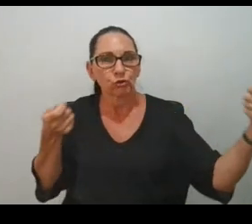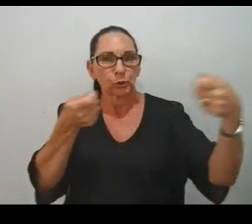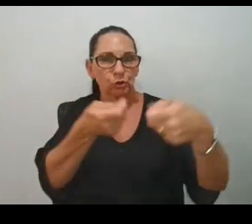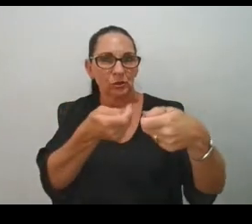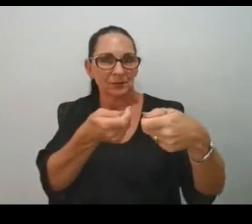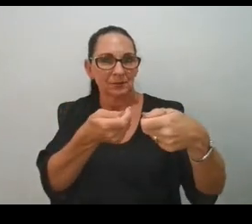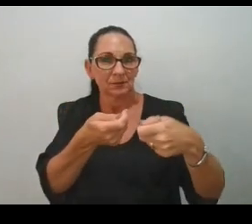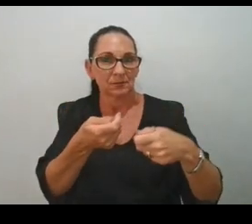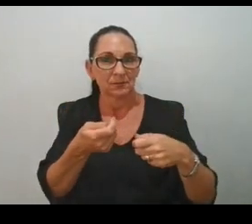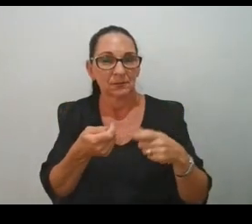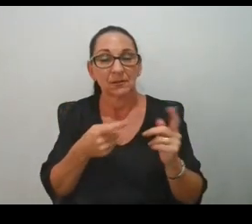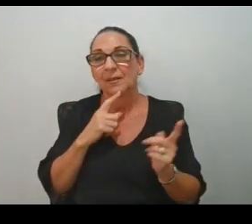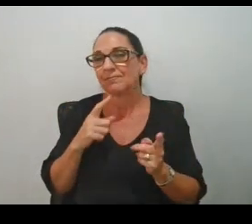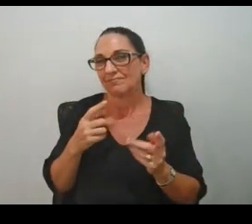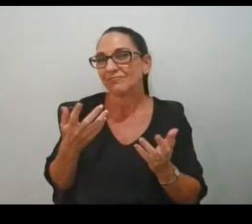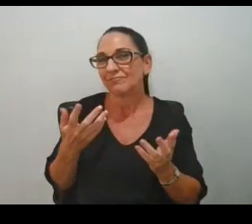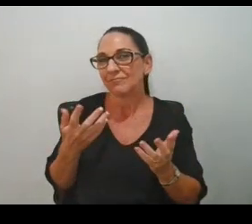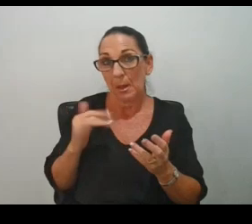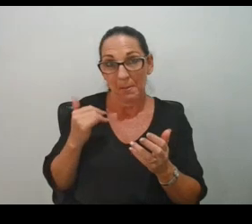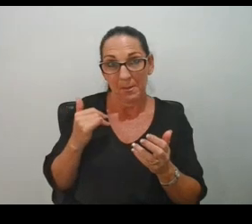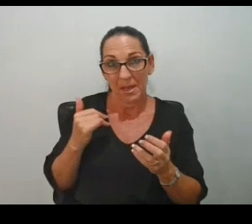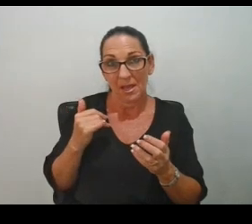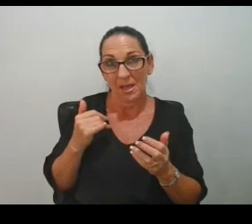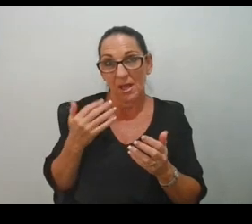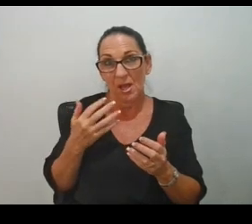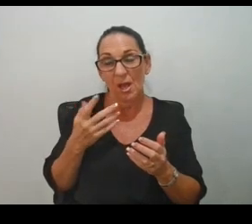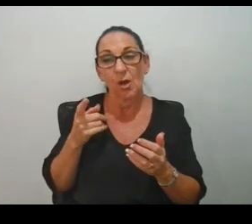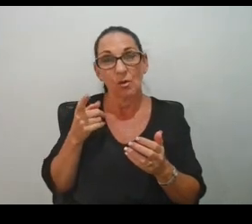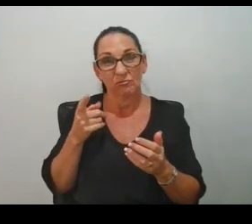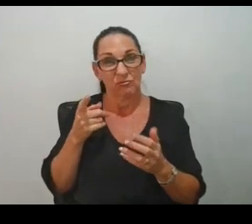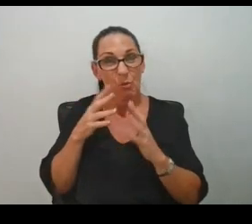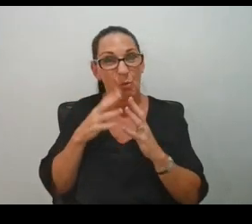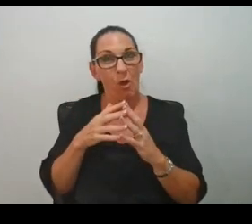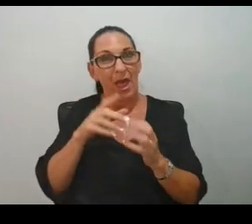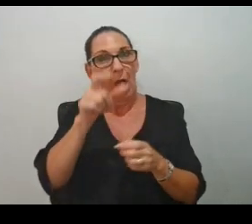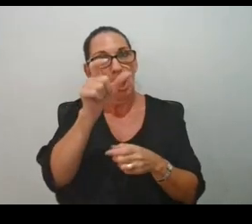be something that you might want your client to call us so that we can help explain that